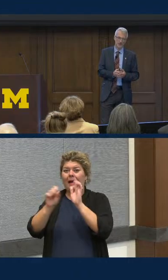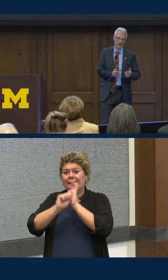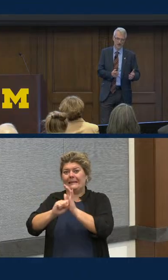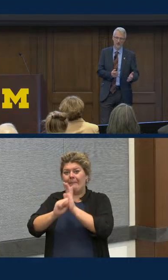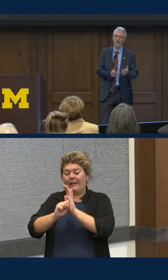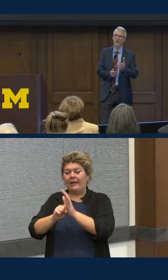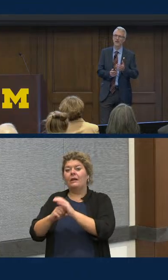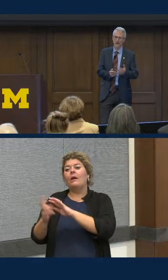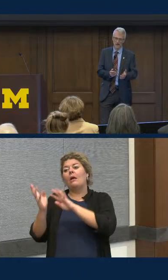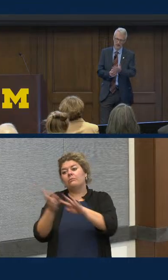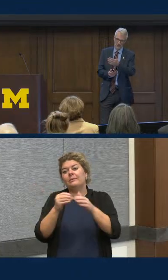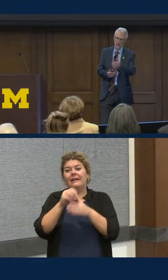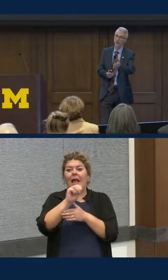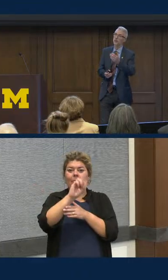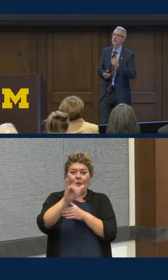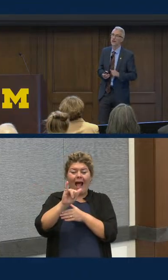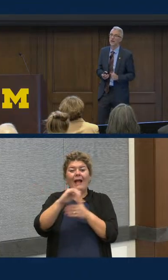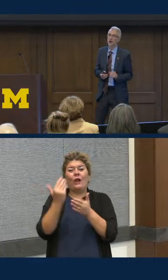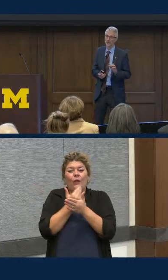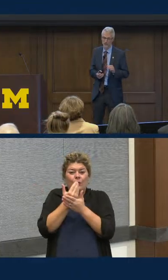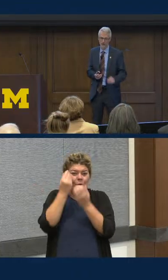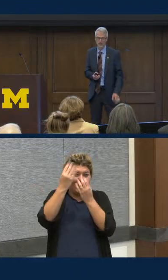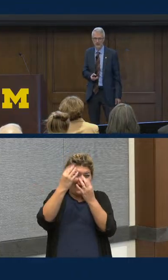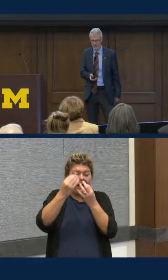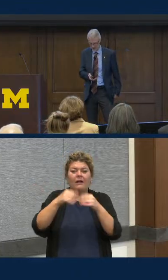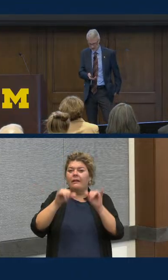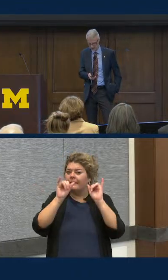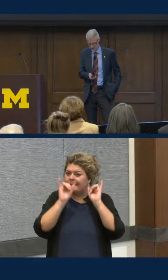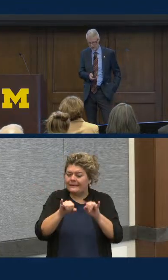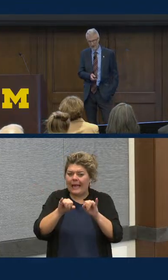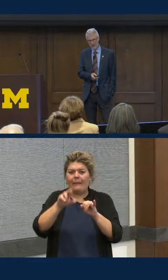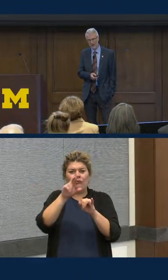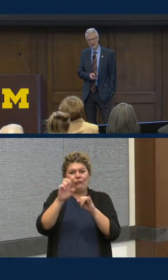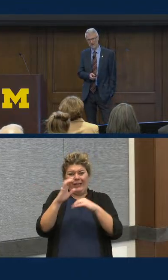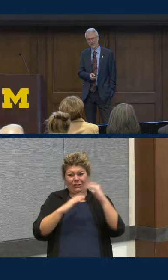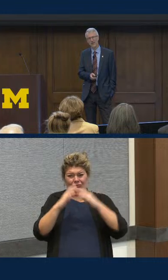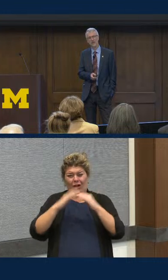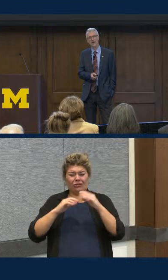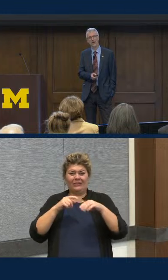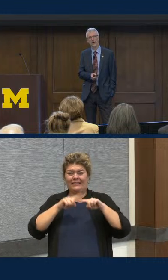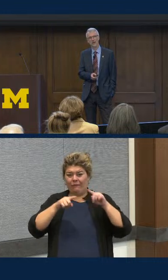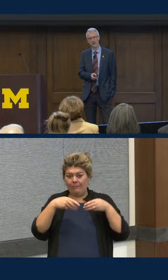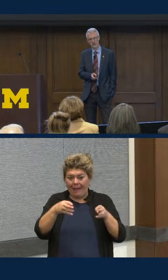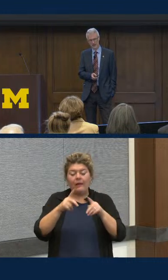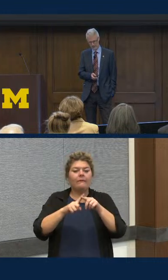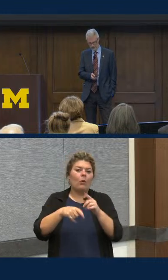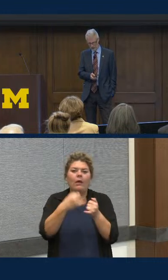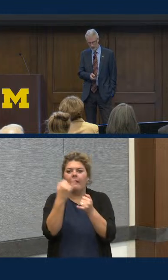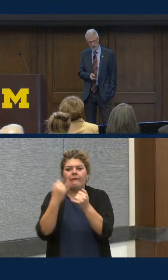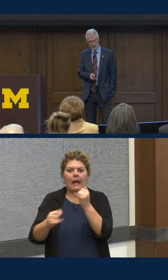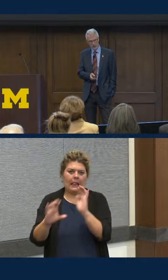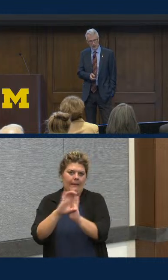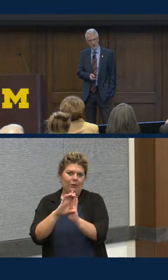collect new data and put it through the same optimized reconstruction method to get the